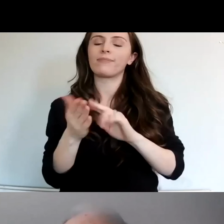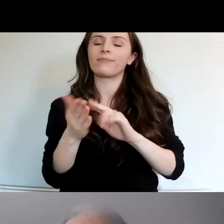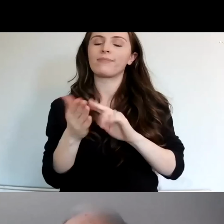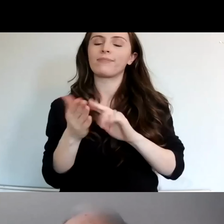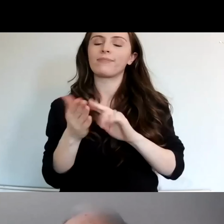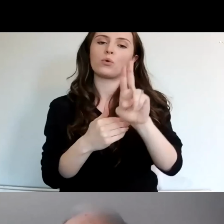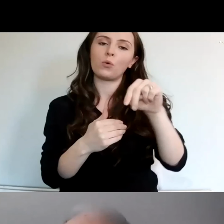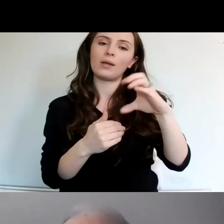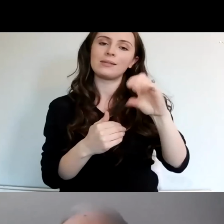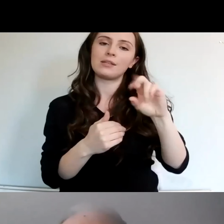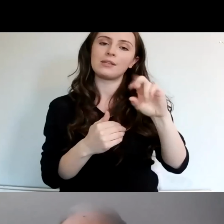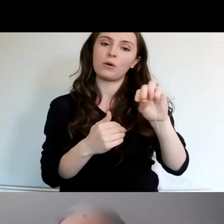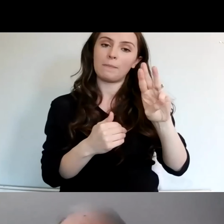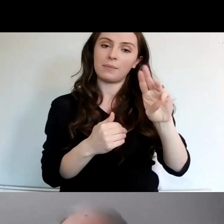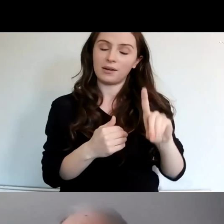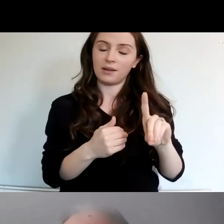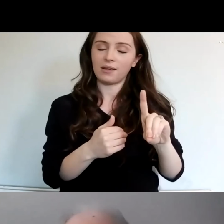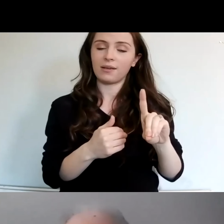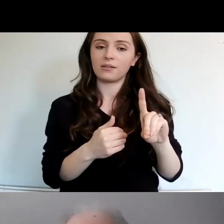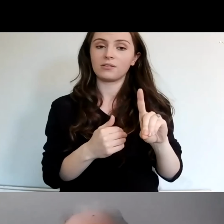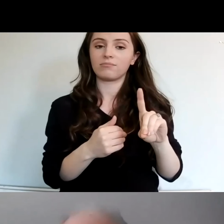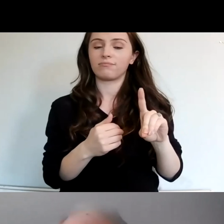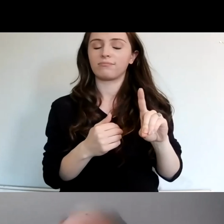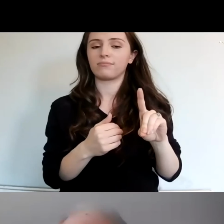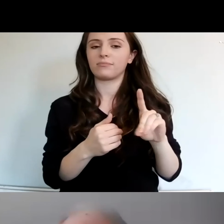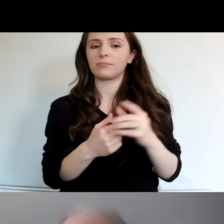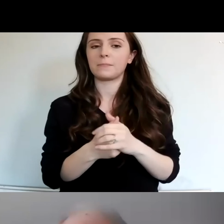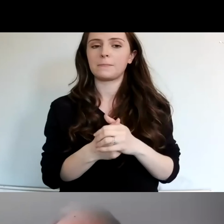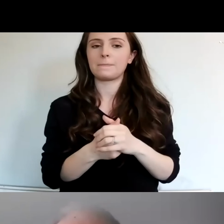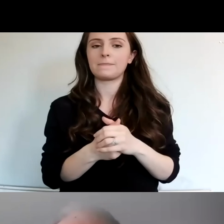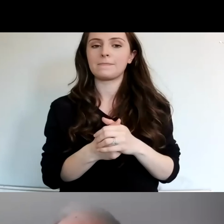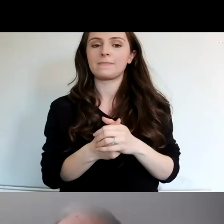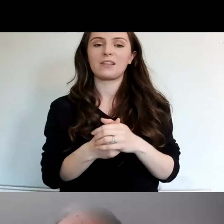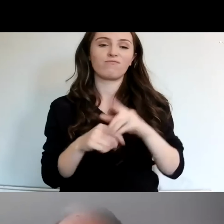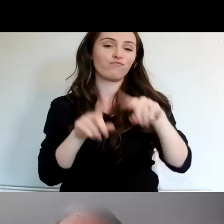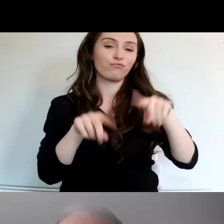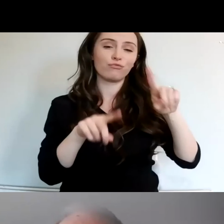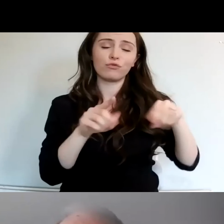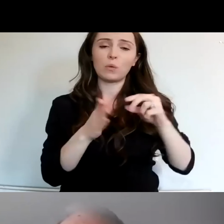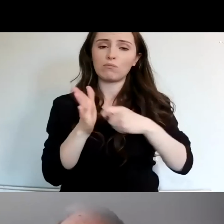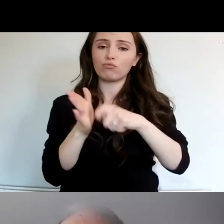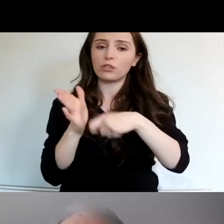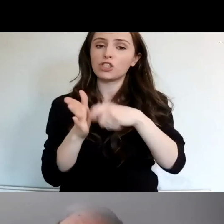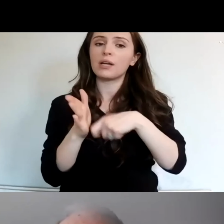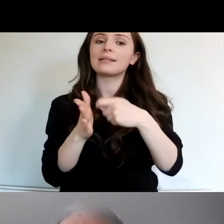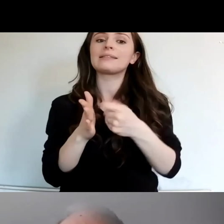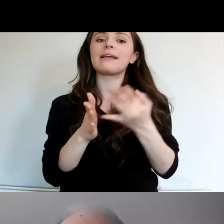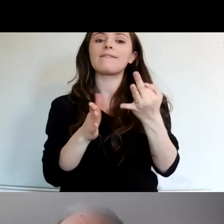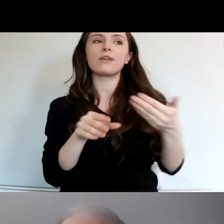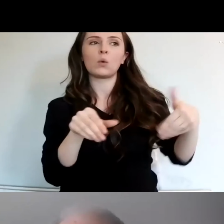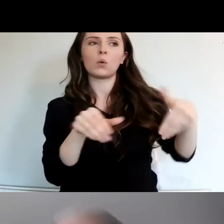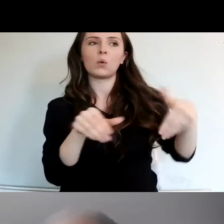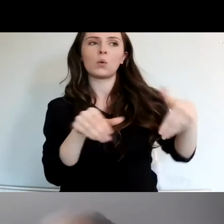We have shown on numerous projects that once you include Universal Design